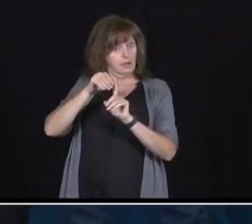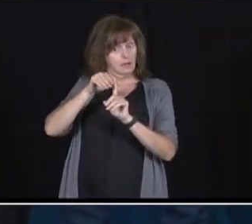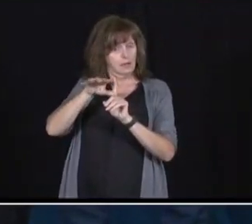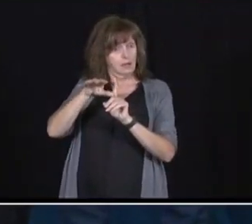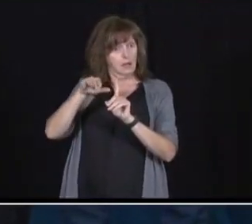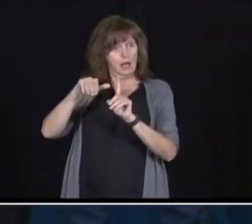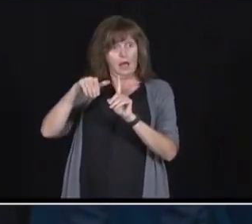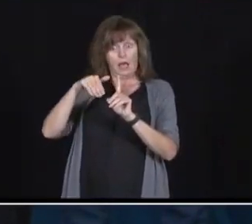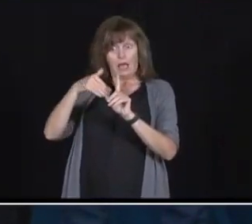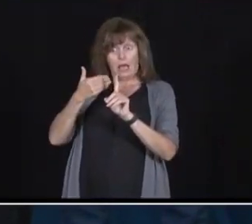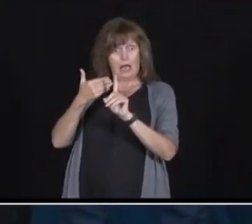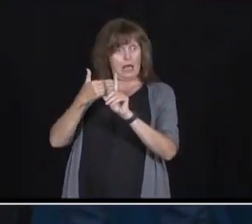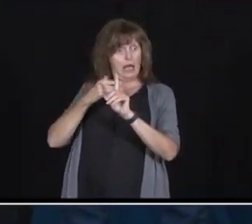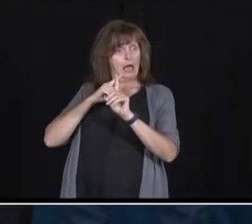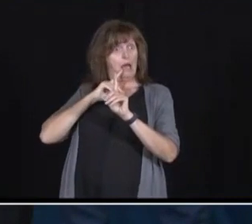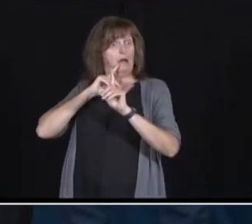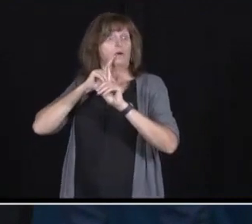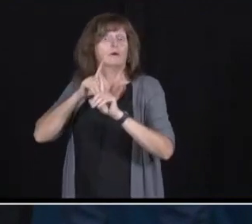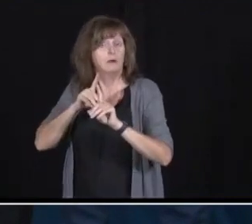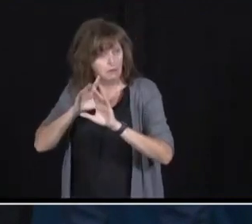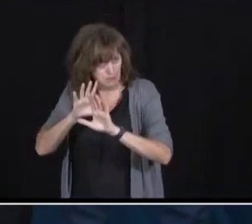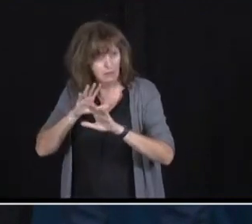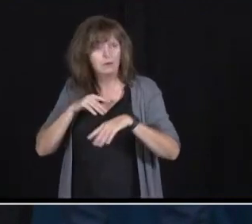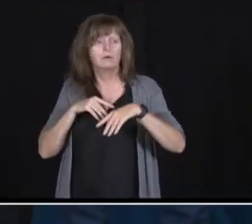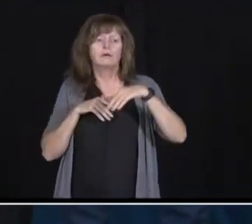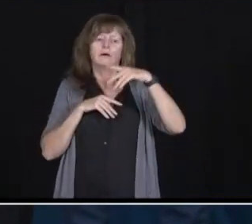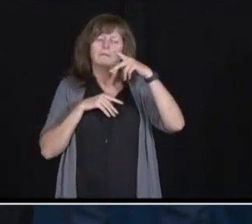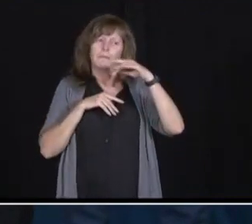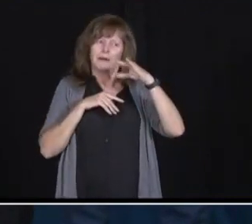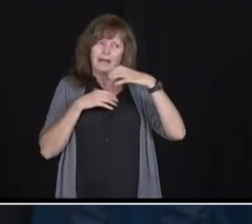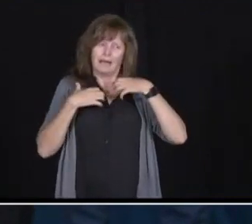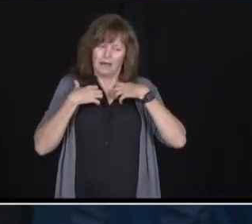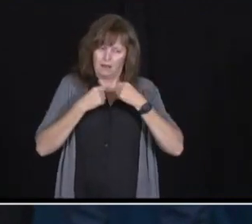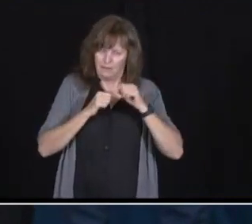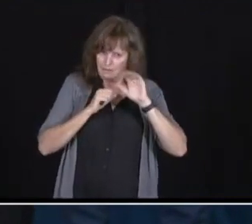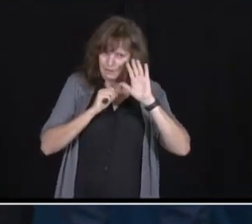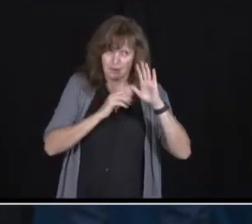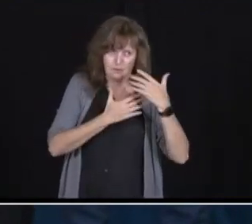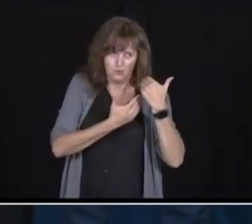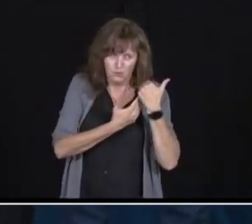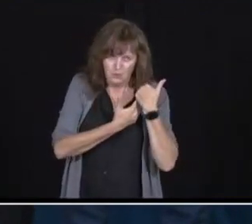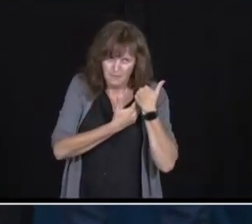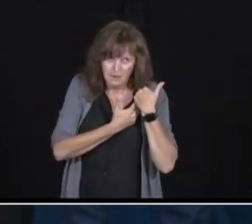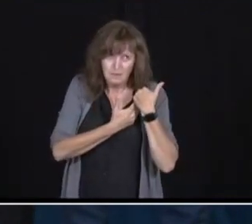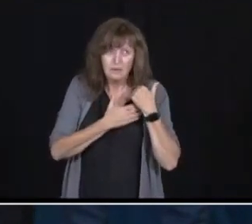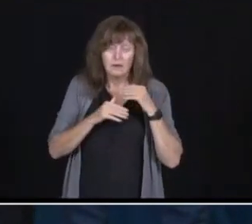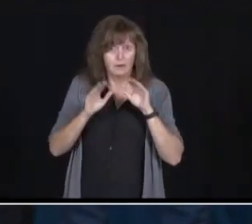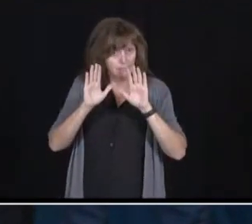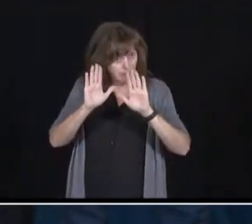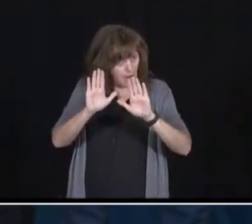I think that really looking at outbreak response is the goal. And the expertise of the public health units,